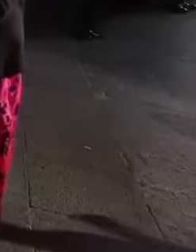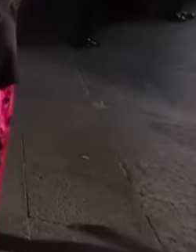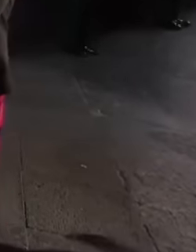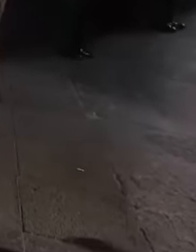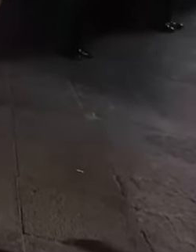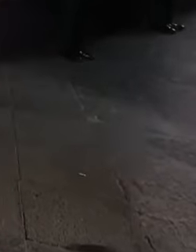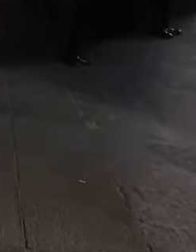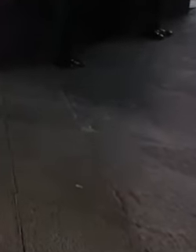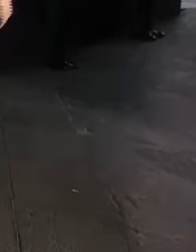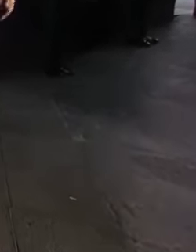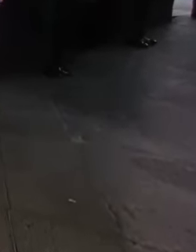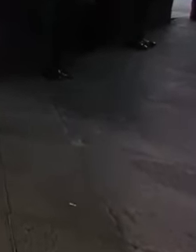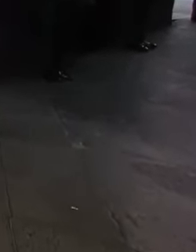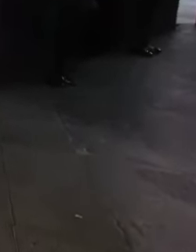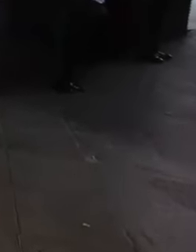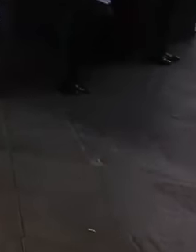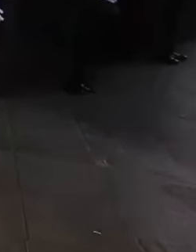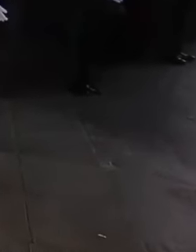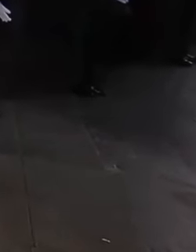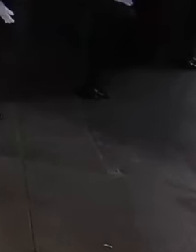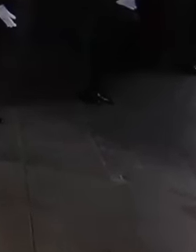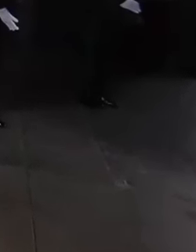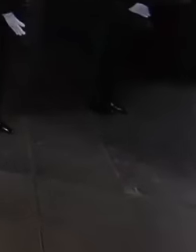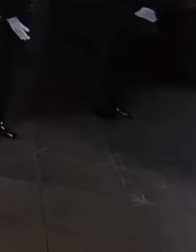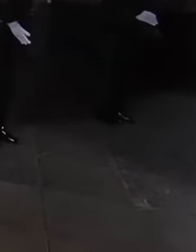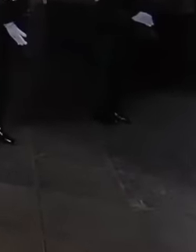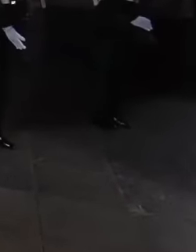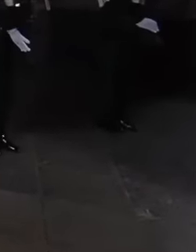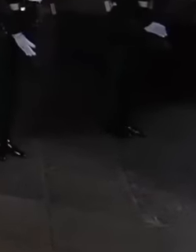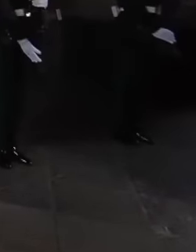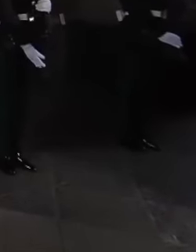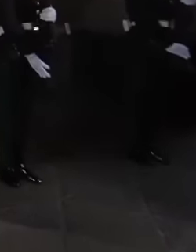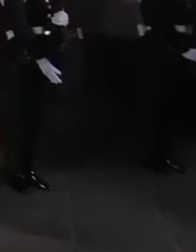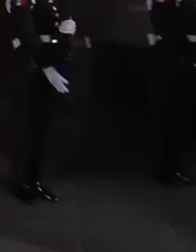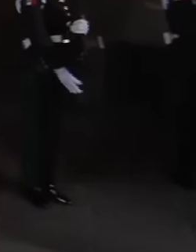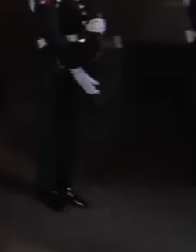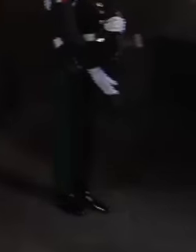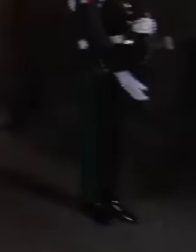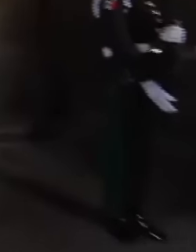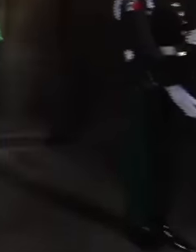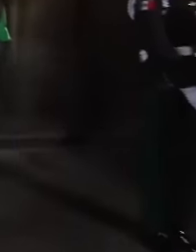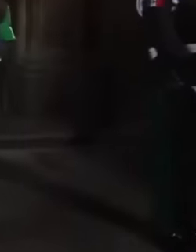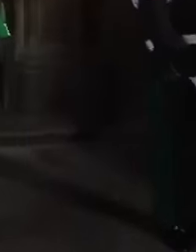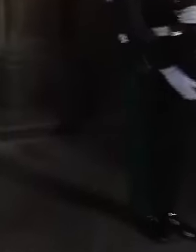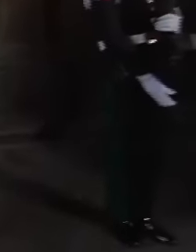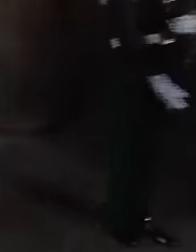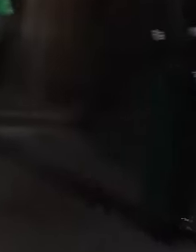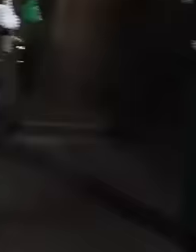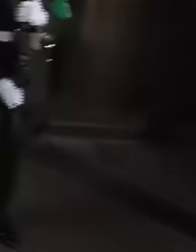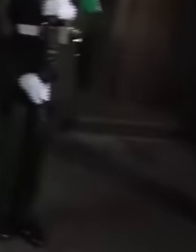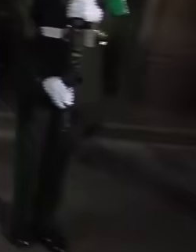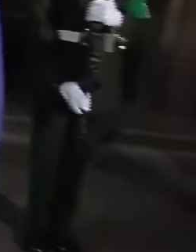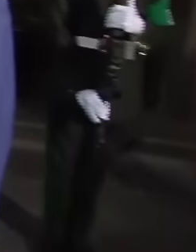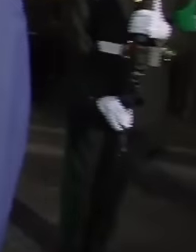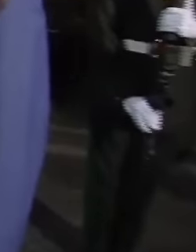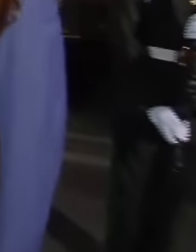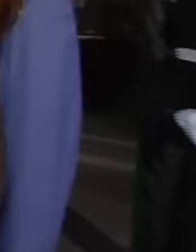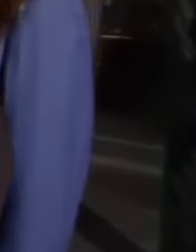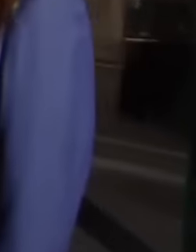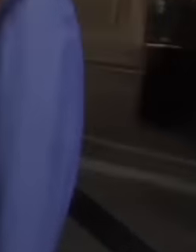and above all about this statement yesterday by the ambassador and also, how can you maintain